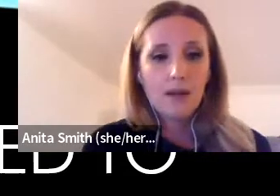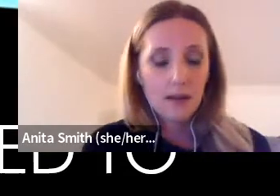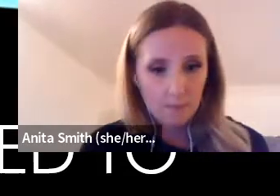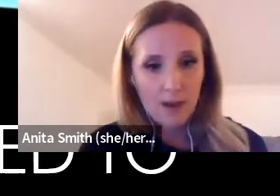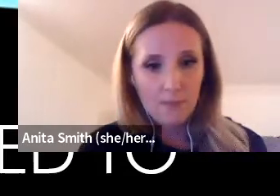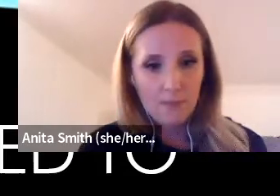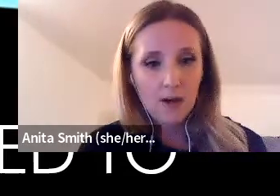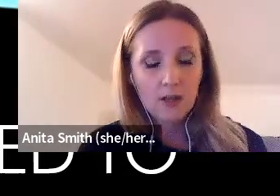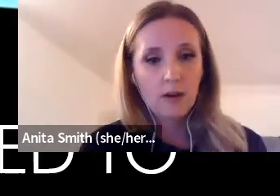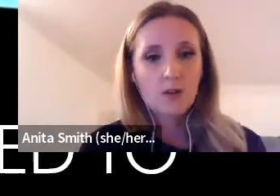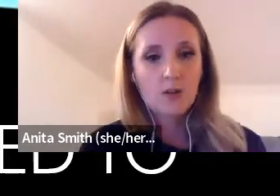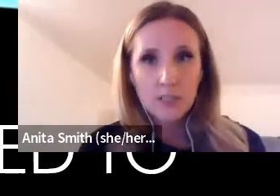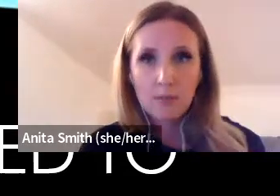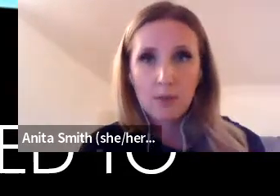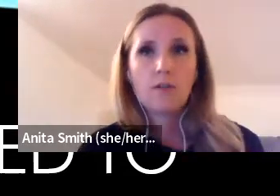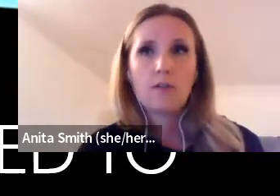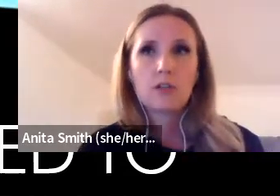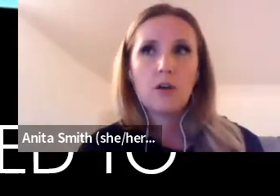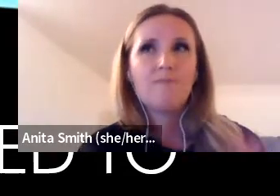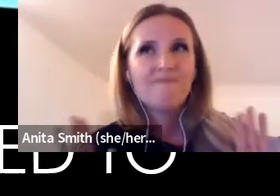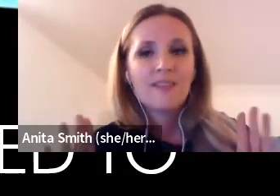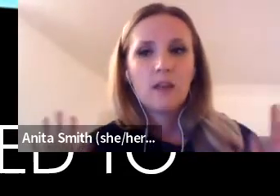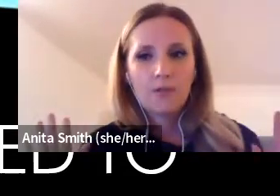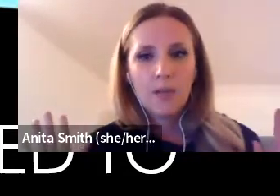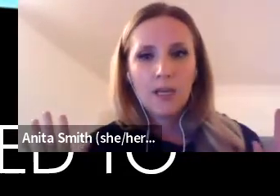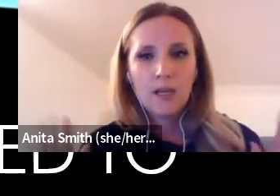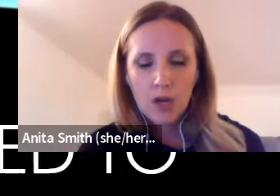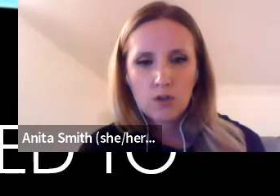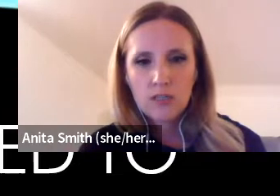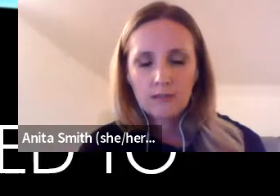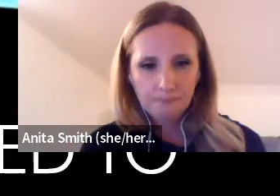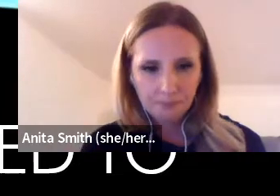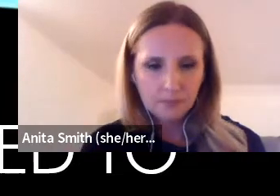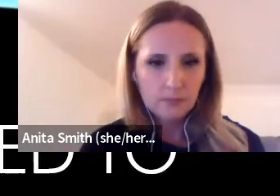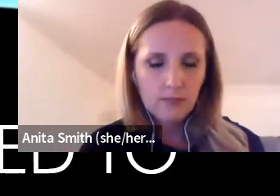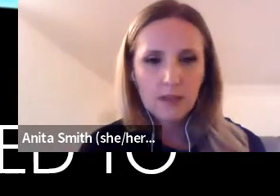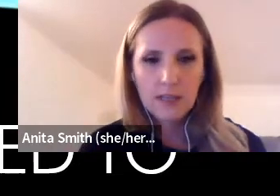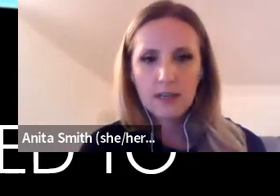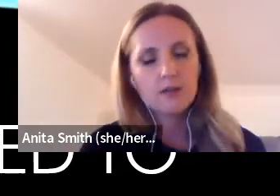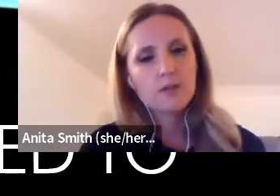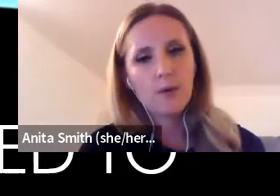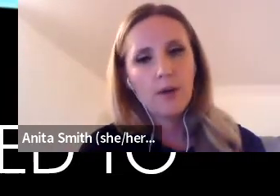But by March 31st, you have until March 31st to go, not for me, I'm not interested this year.